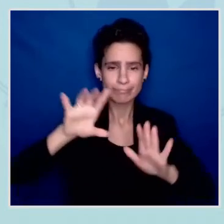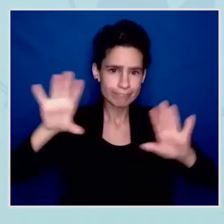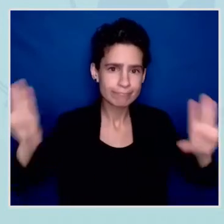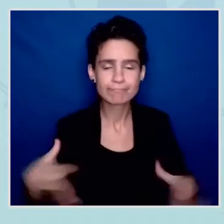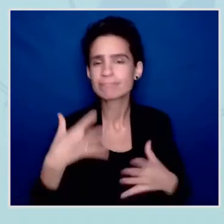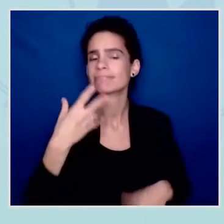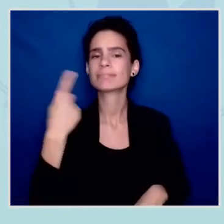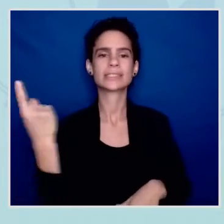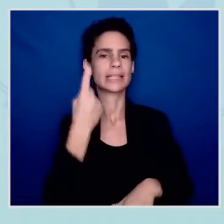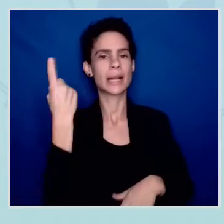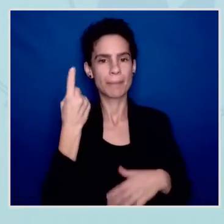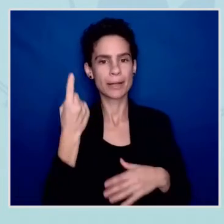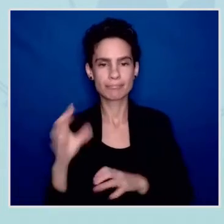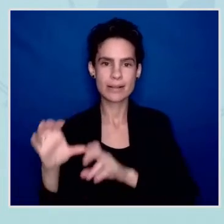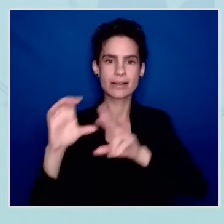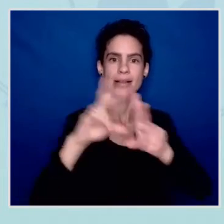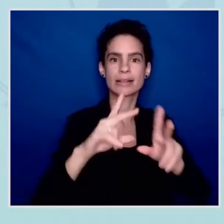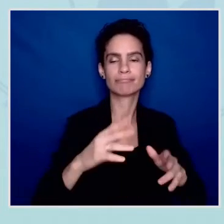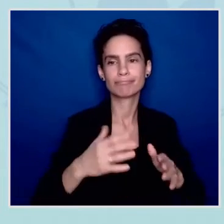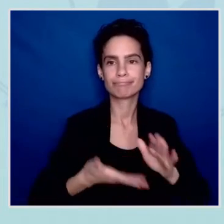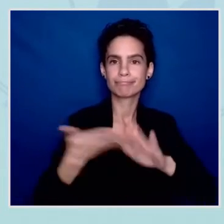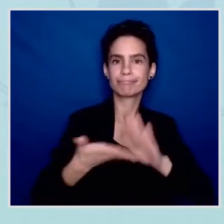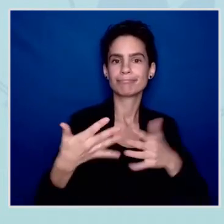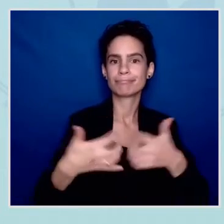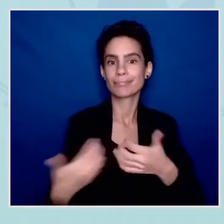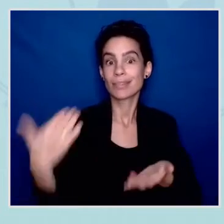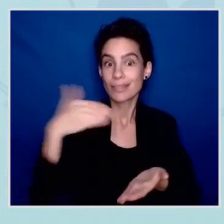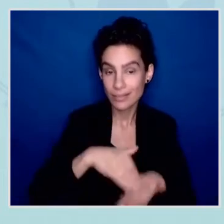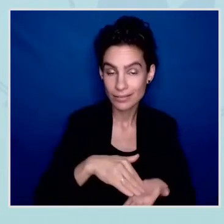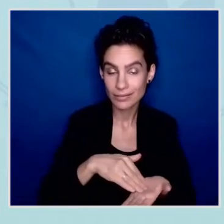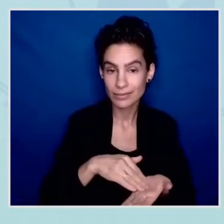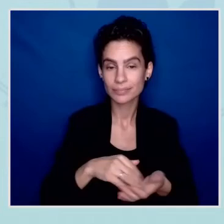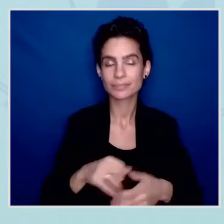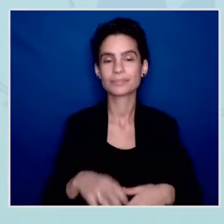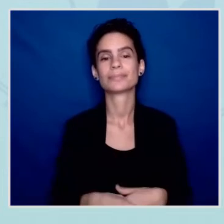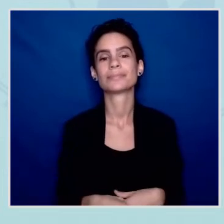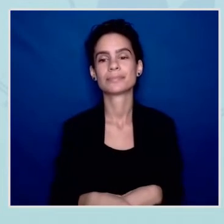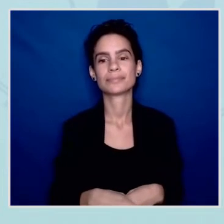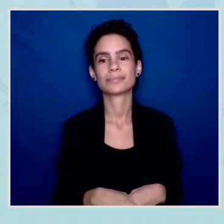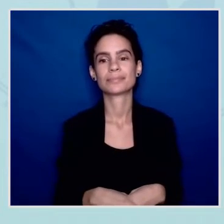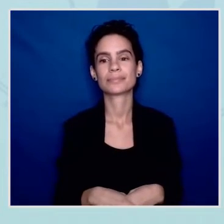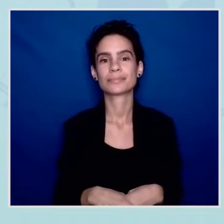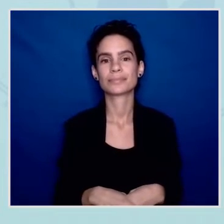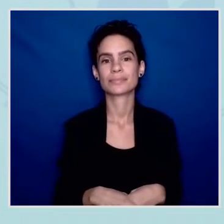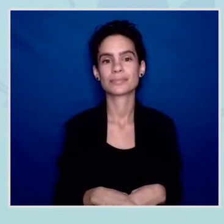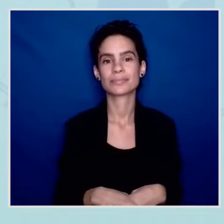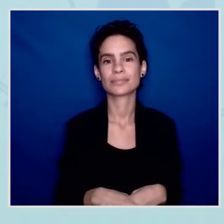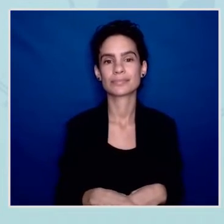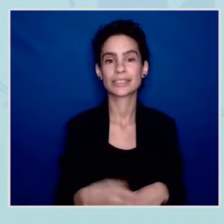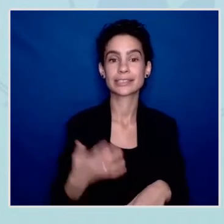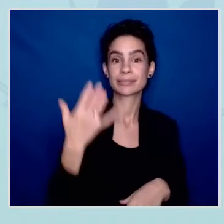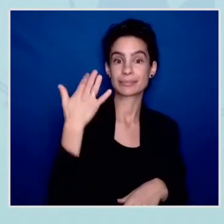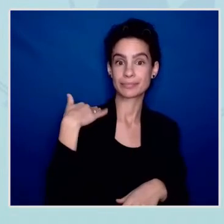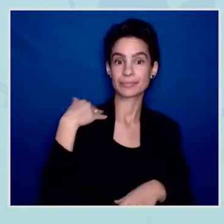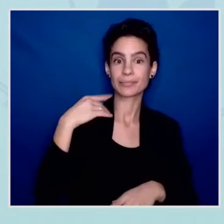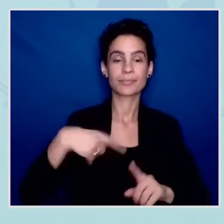HAD SHUT DOWN. AND FOR A STATE